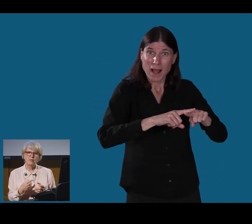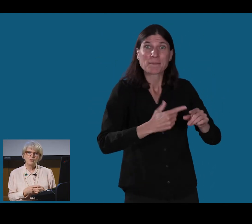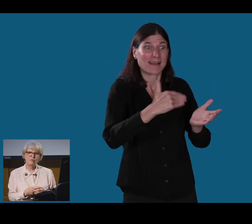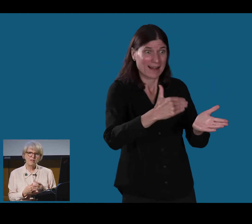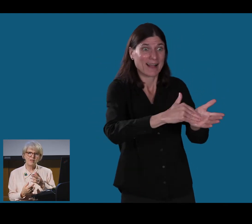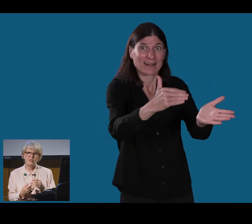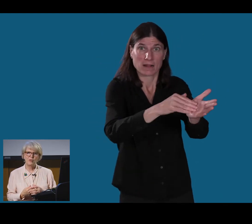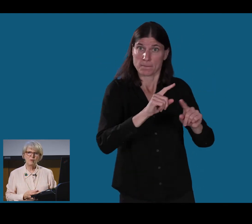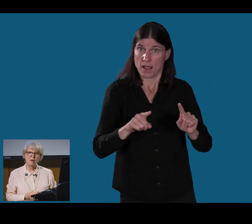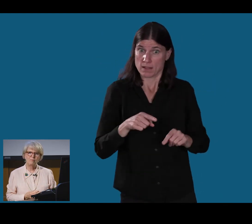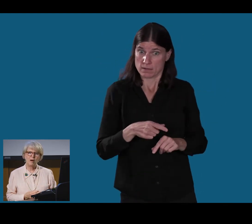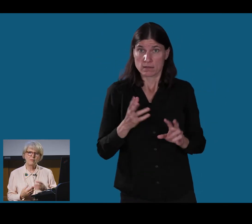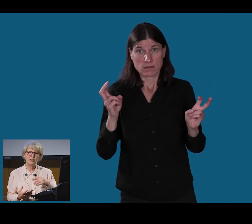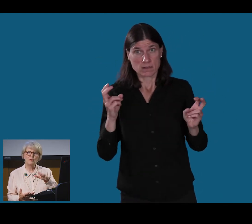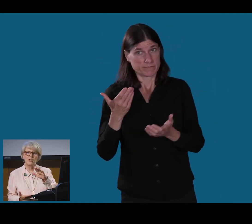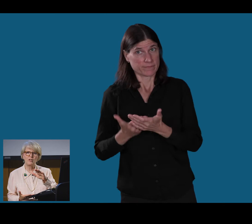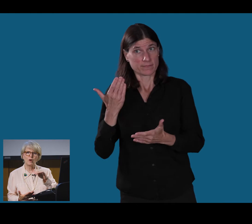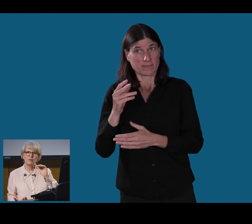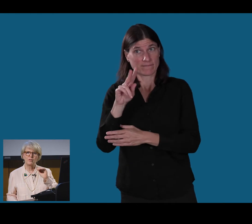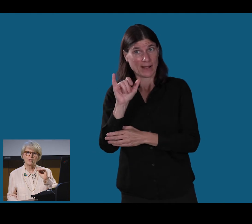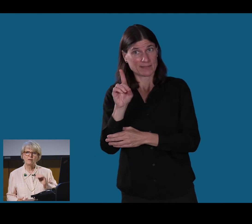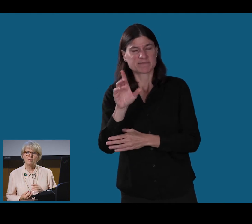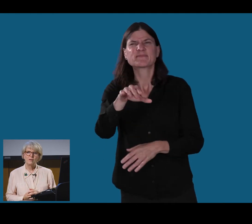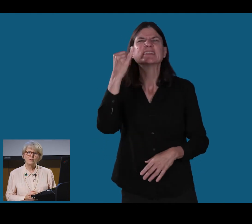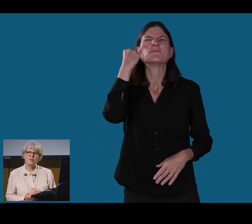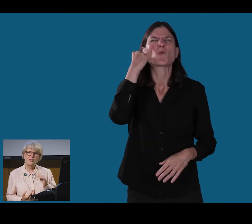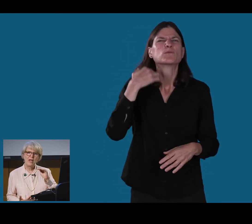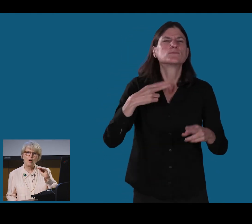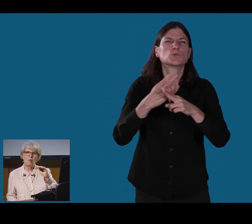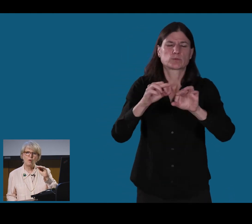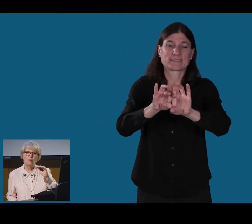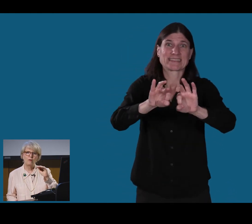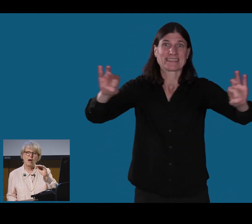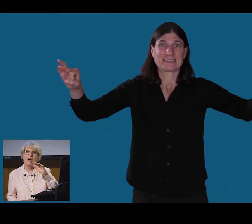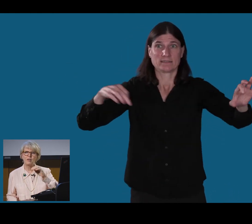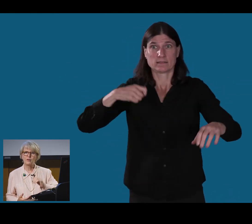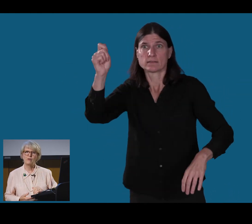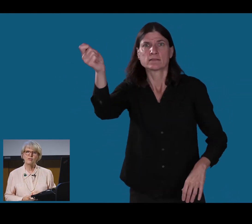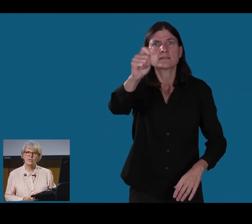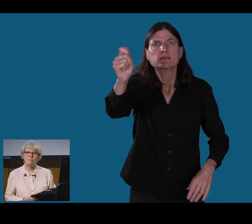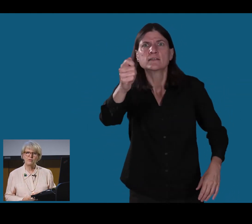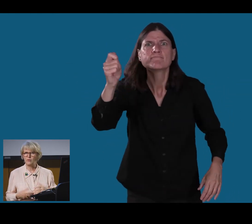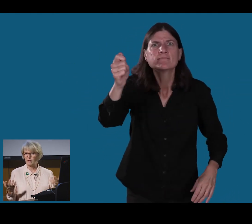So if I said to you- “I'm gonna use a yardstick to see how high your self-esteem is.”